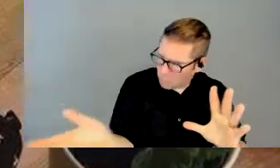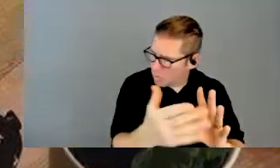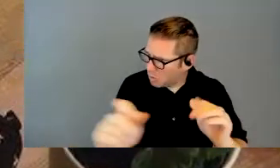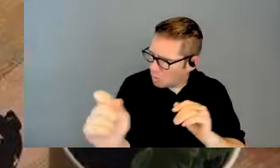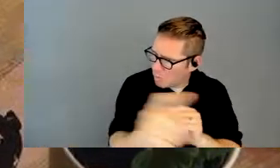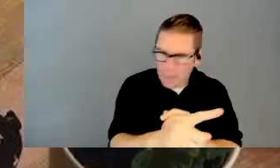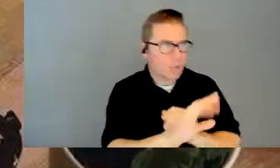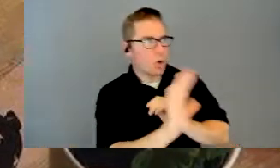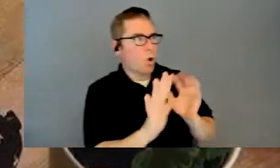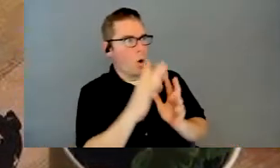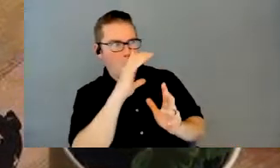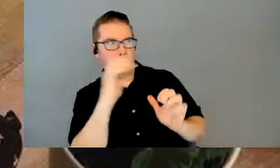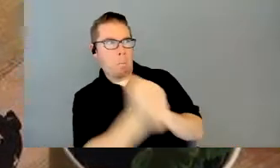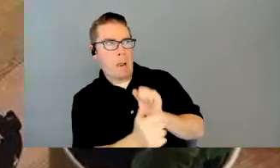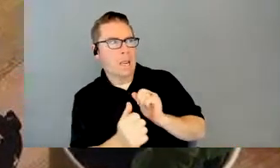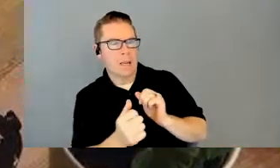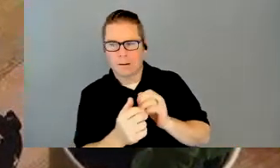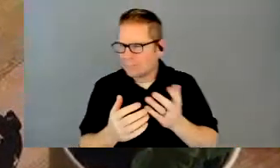because I don't want them to think I'm stupid and that I don't understand.